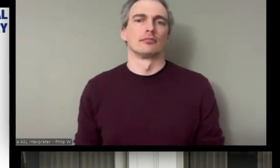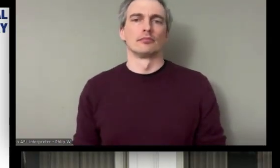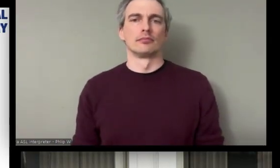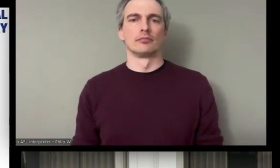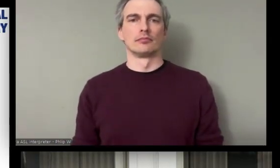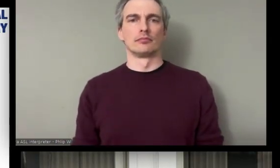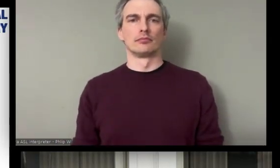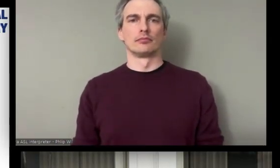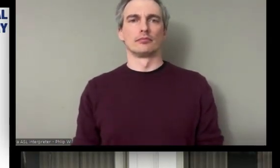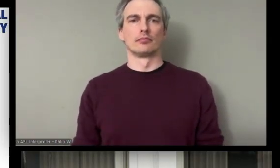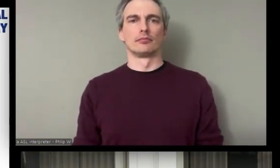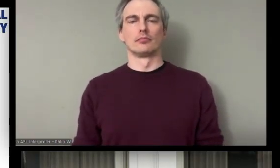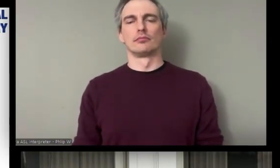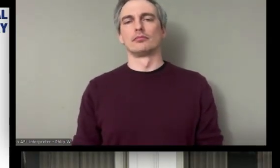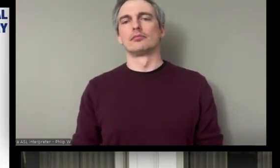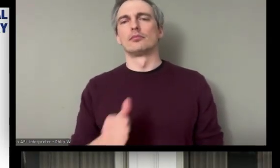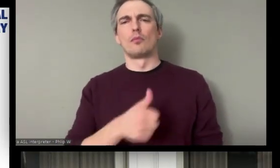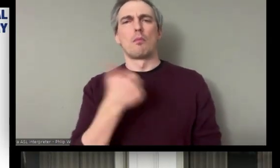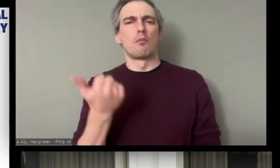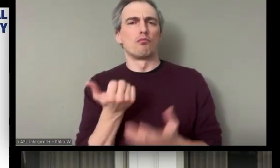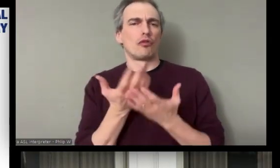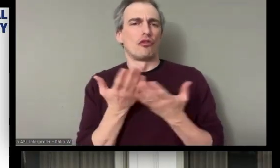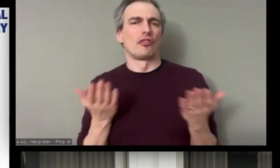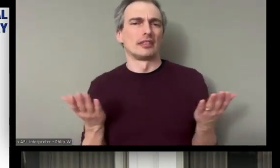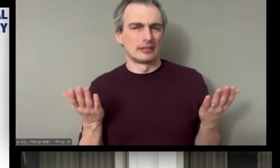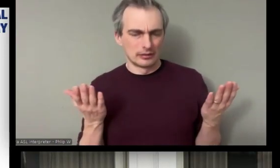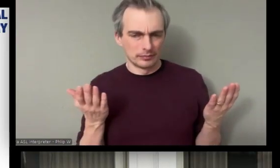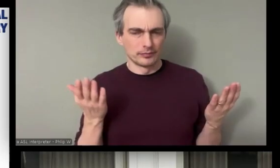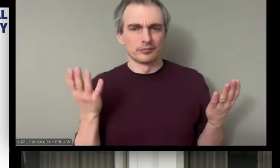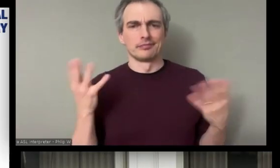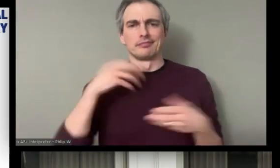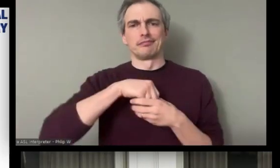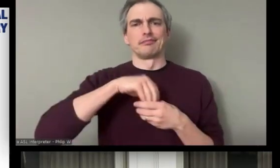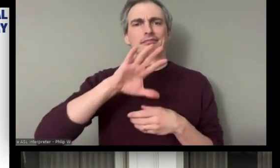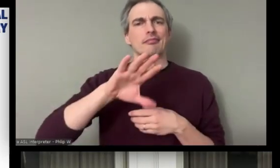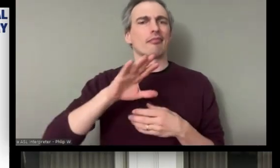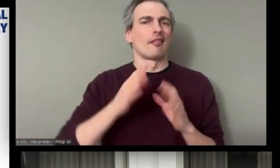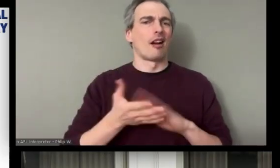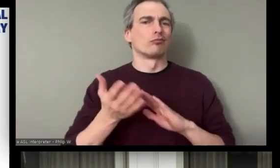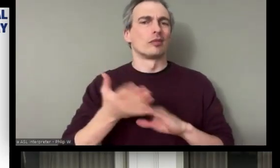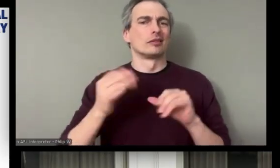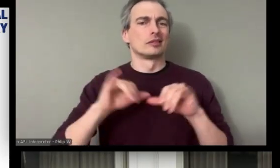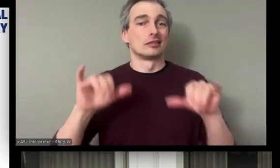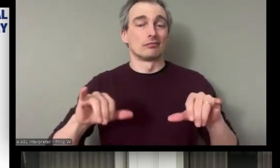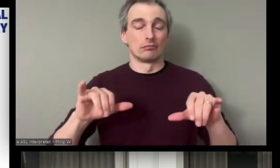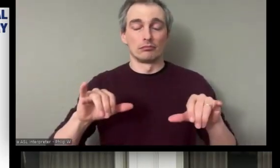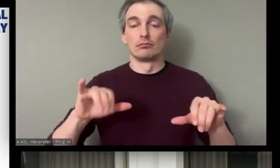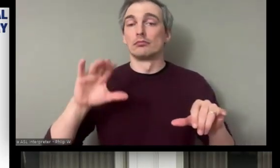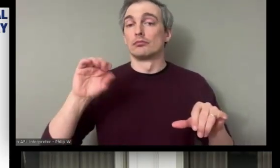Some other things that are built into the operating system -- you can change the contrast of the actual display.